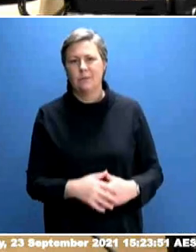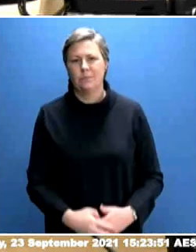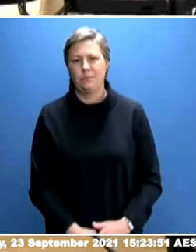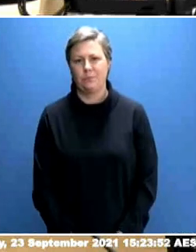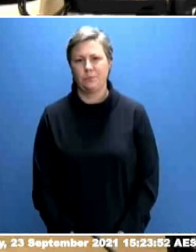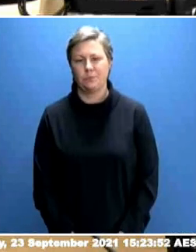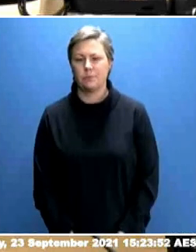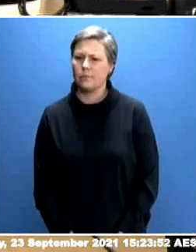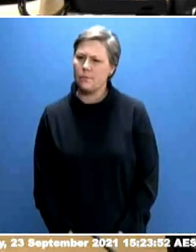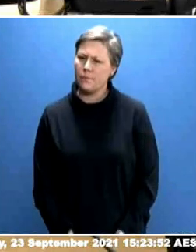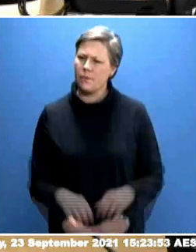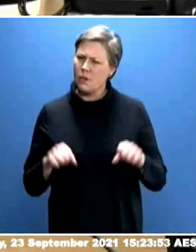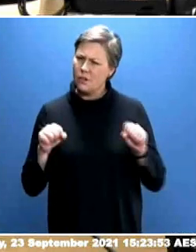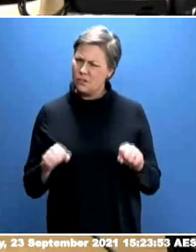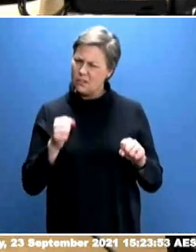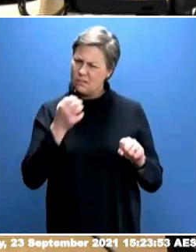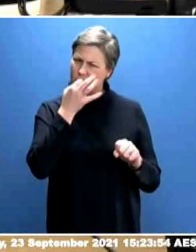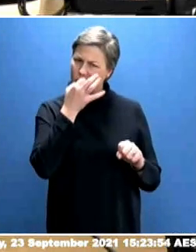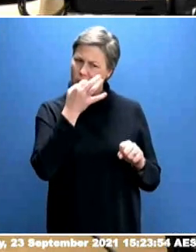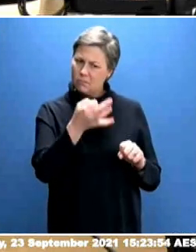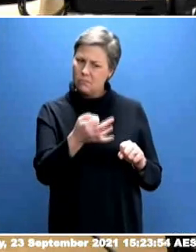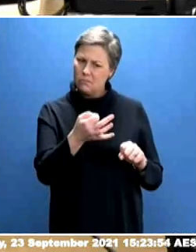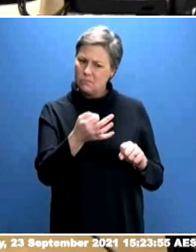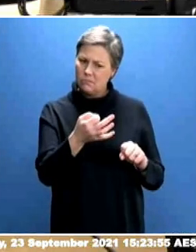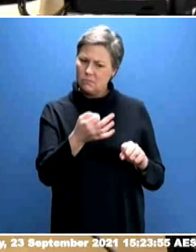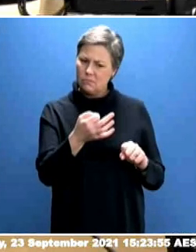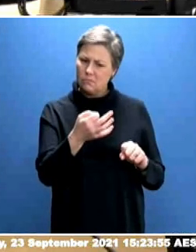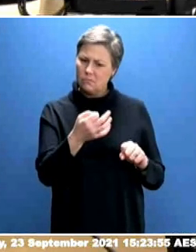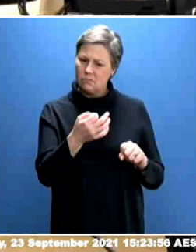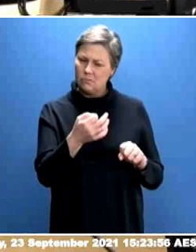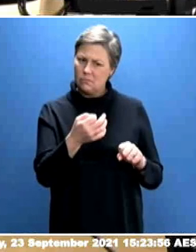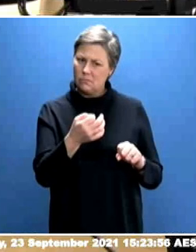Is this something, since there have only been three children who